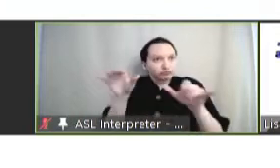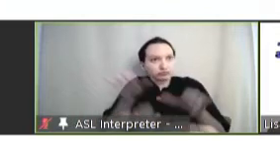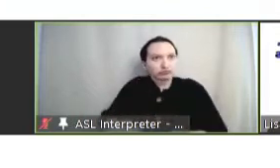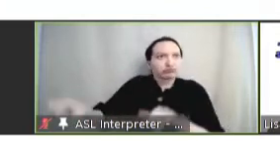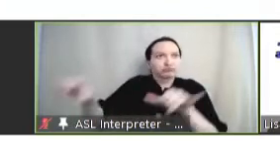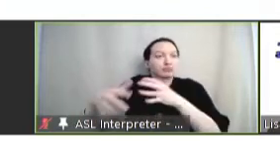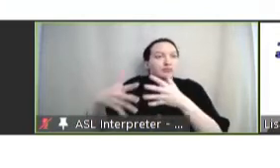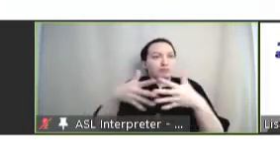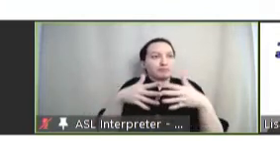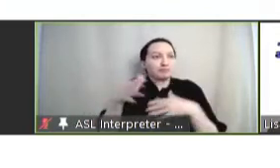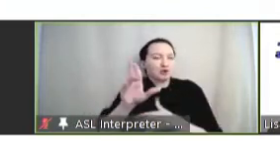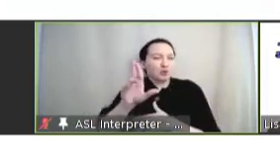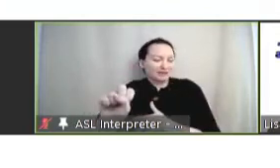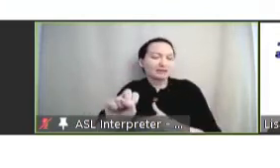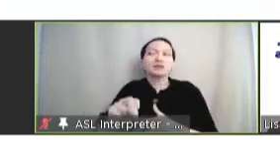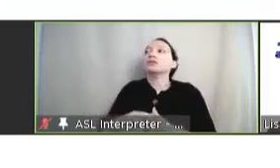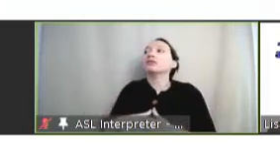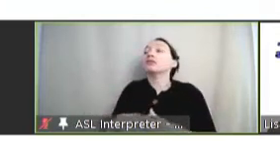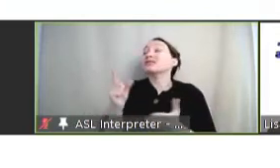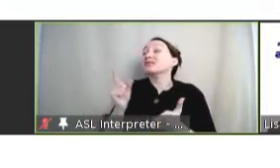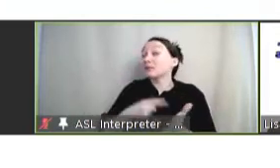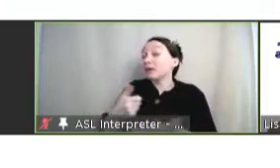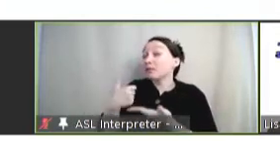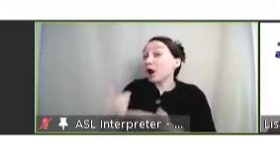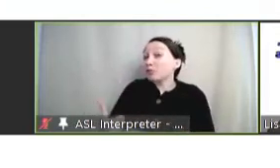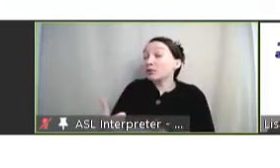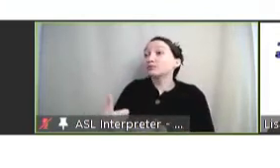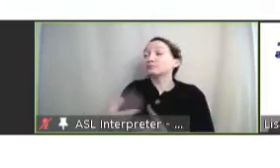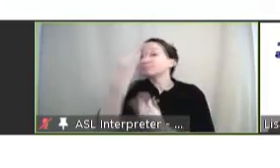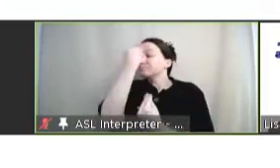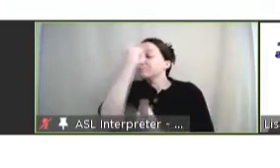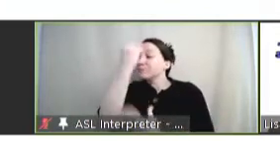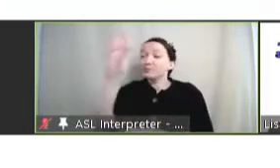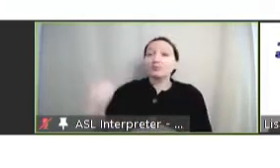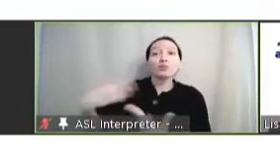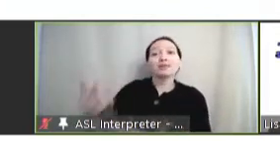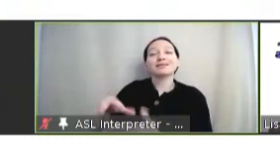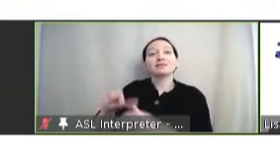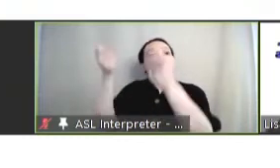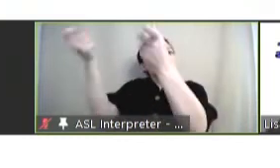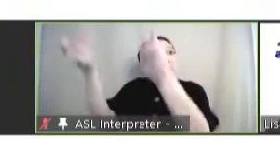And you know, sometimes we help with the information provided by fliers or online